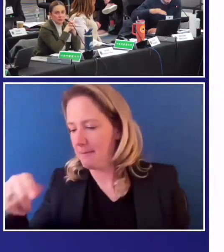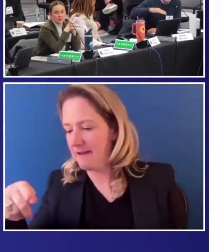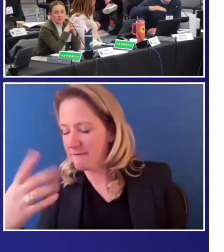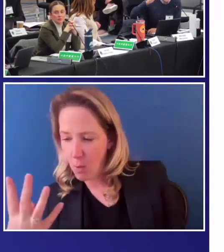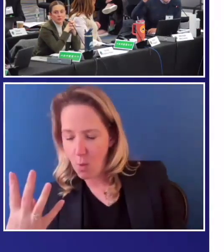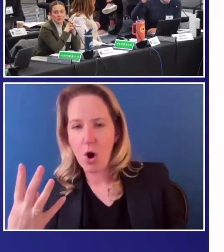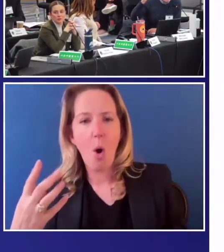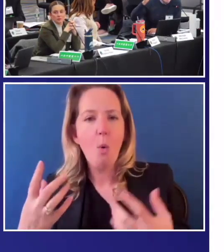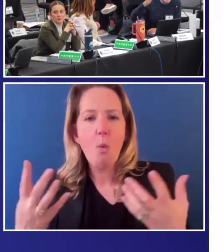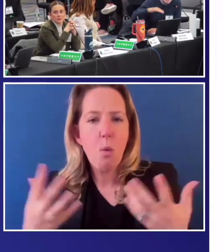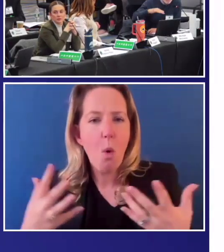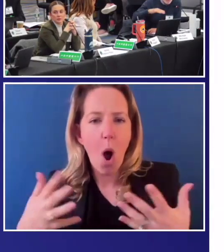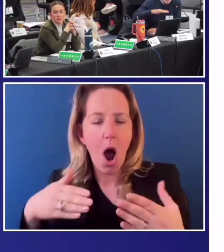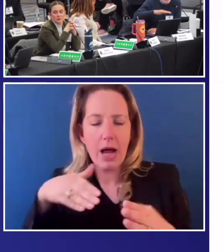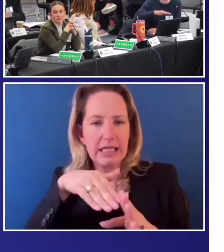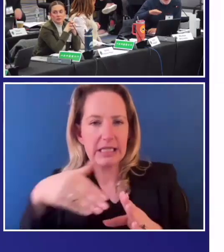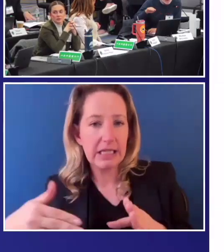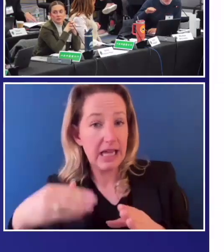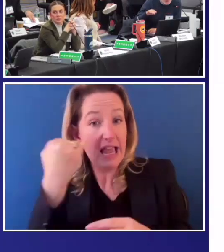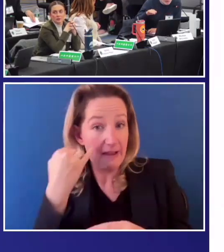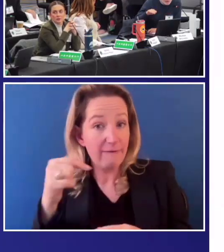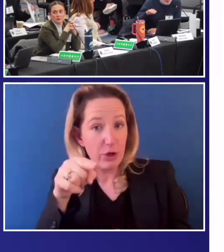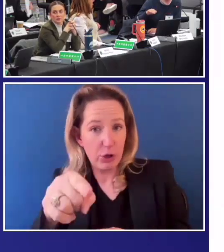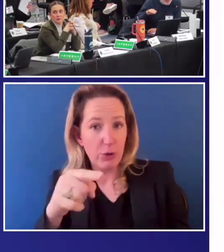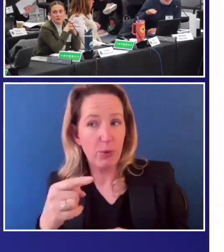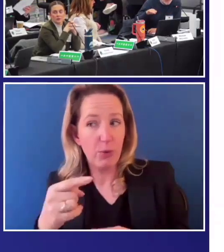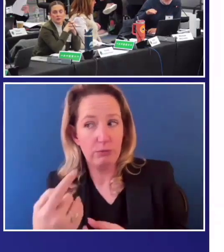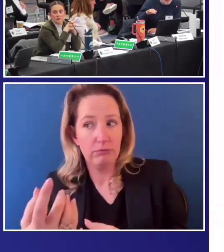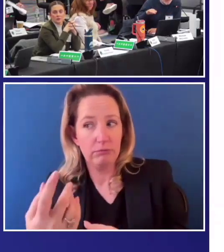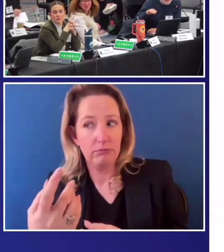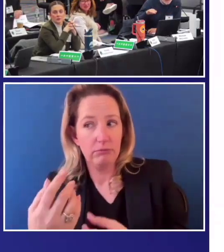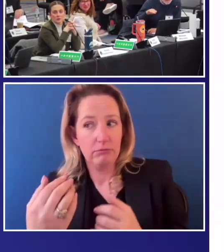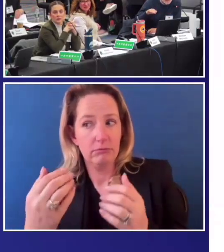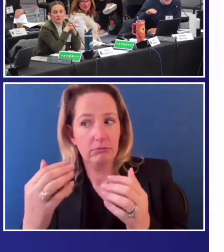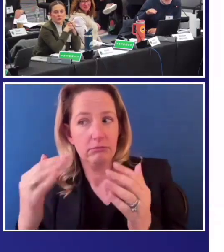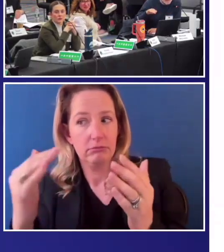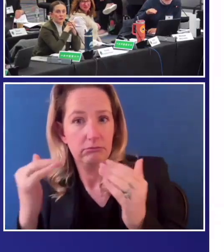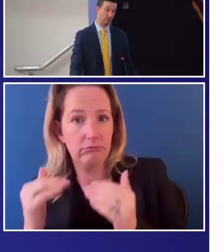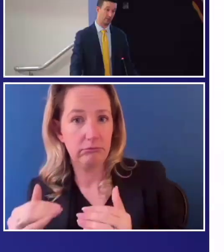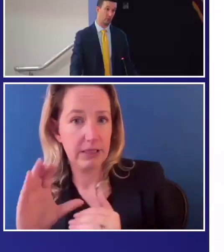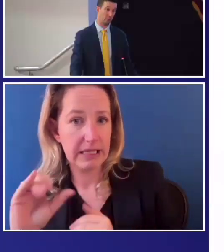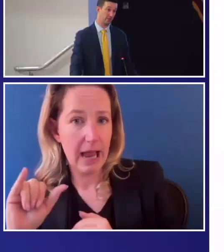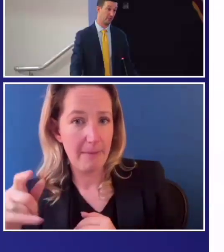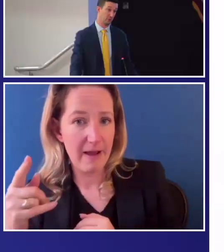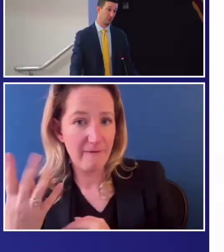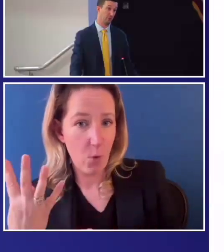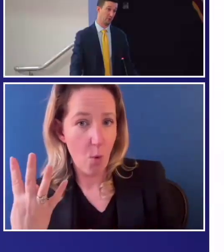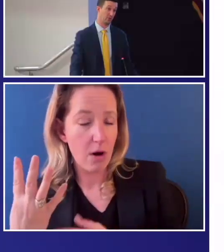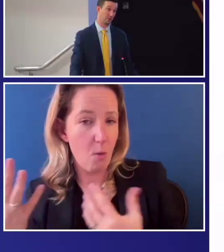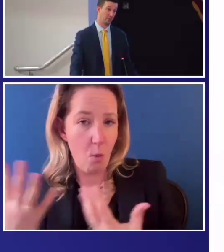it goes way up at 4 in most of those programs? The tipping point is between four and two, mostly.